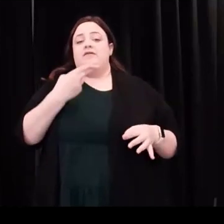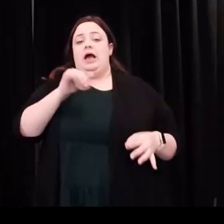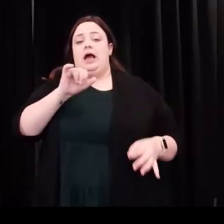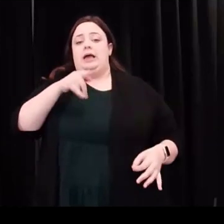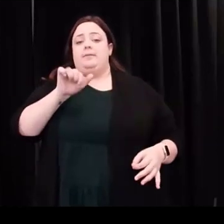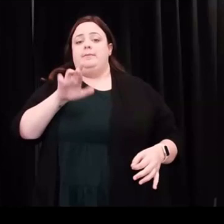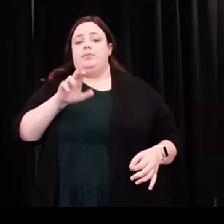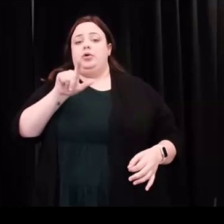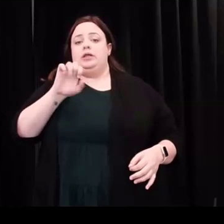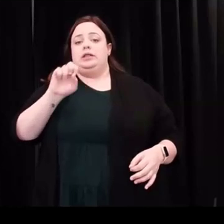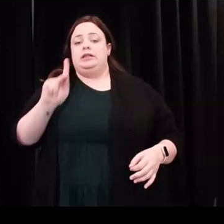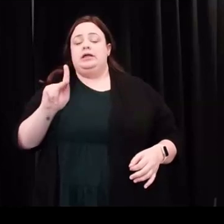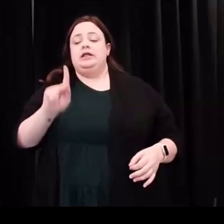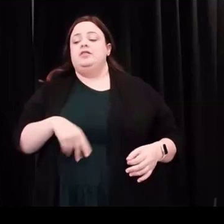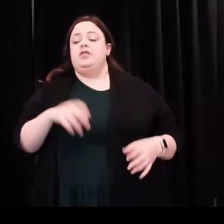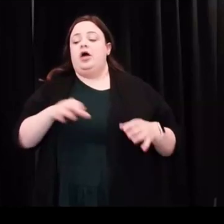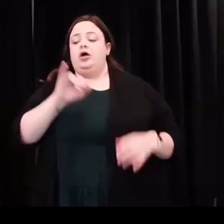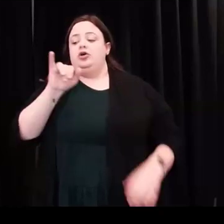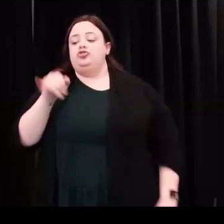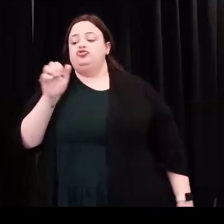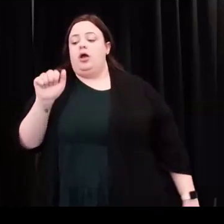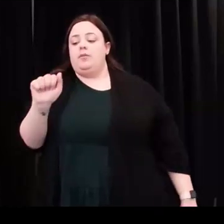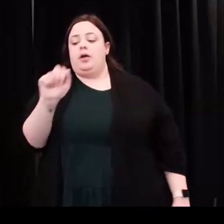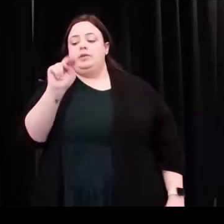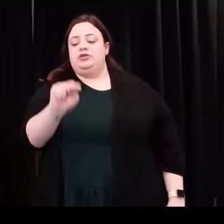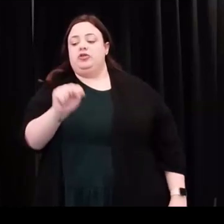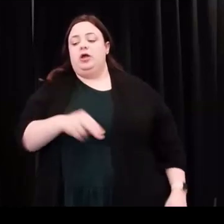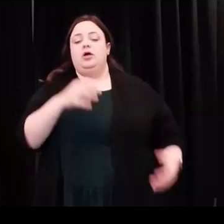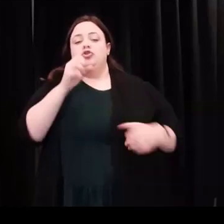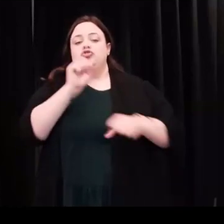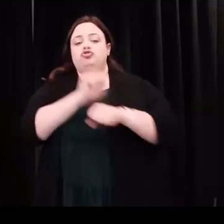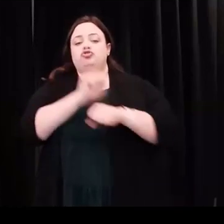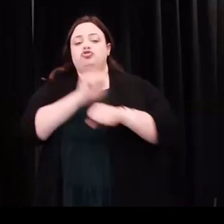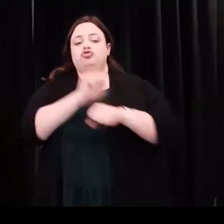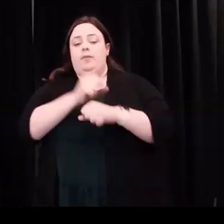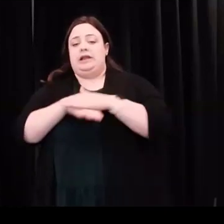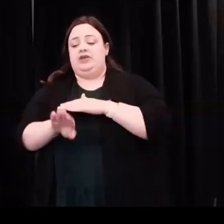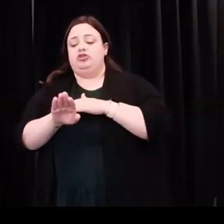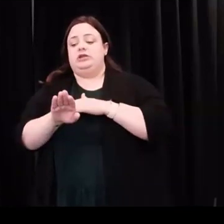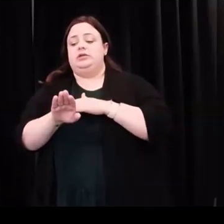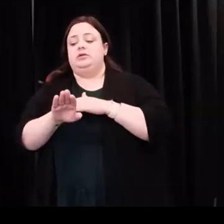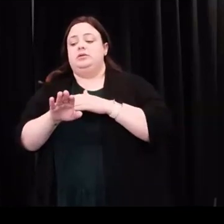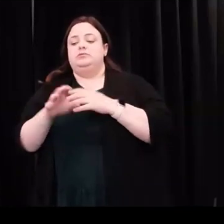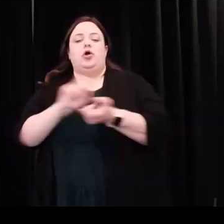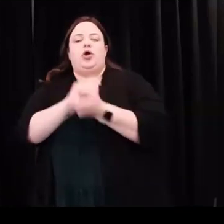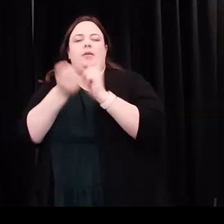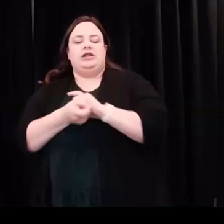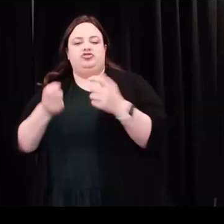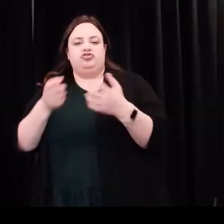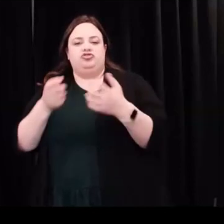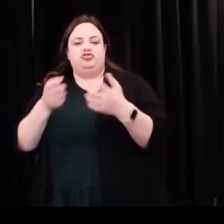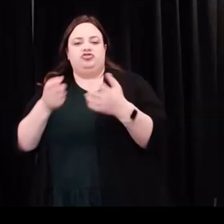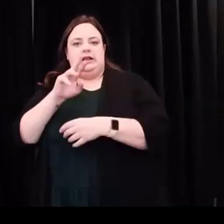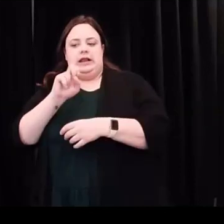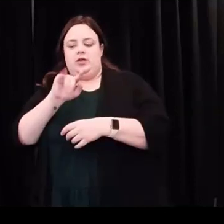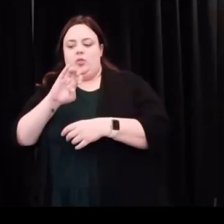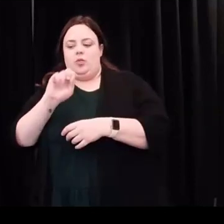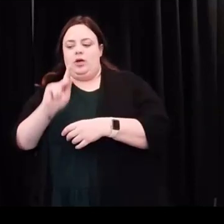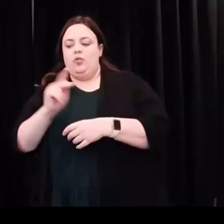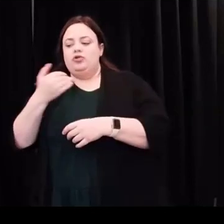deck the Job Accommodation Network, which has a fairly comprehensive list of various and sundry